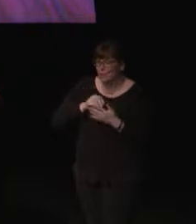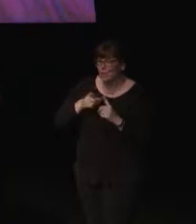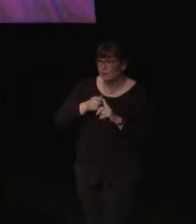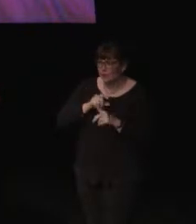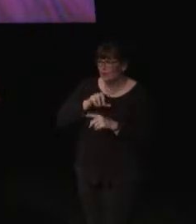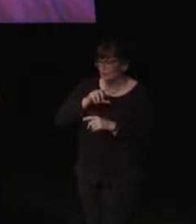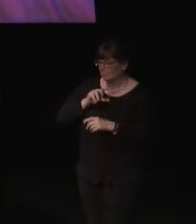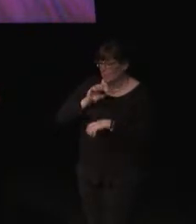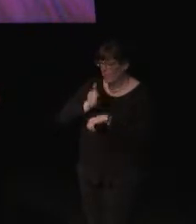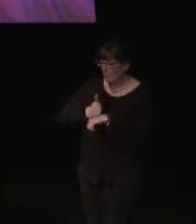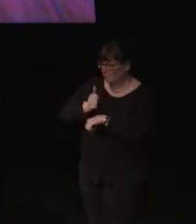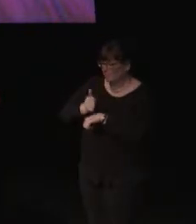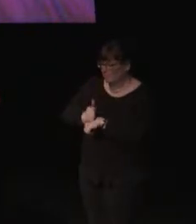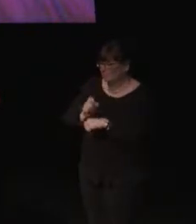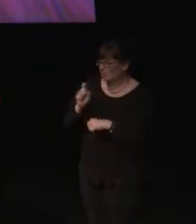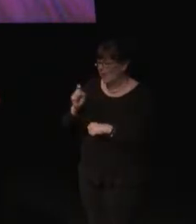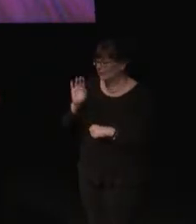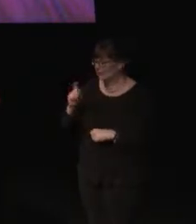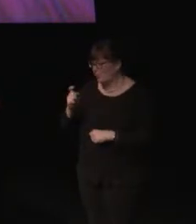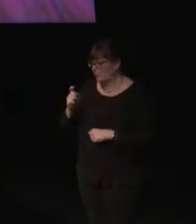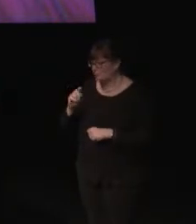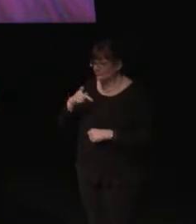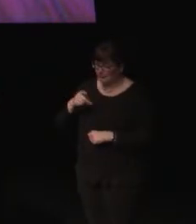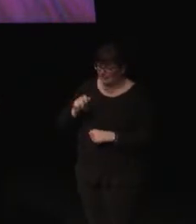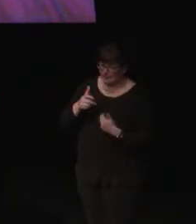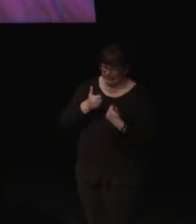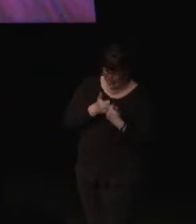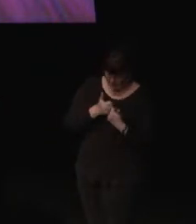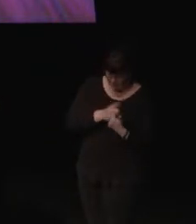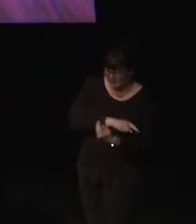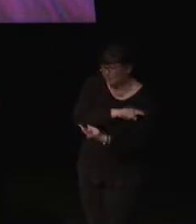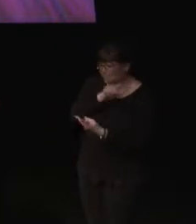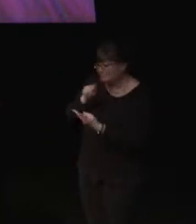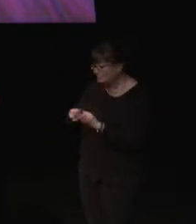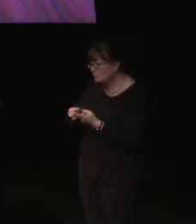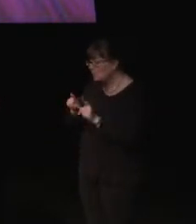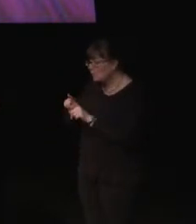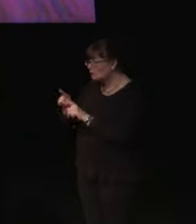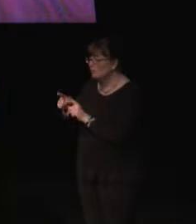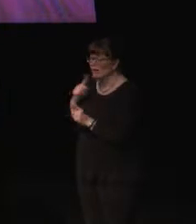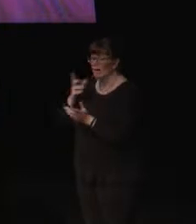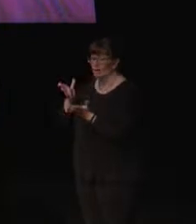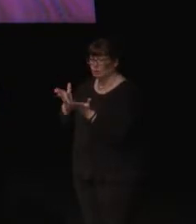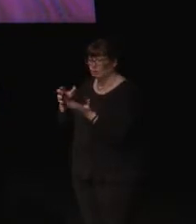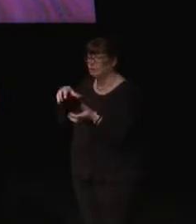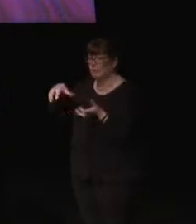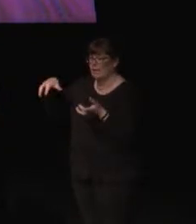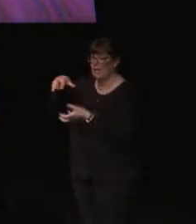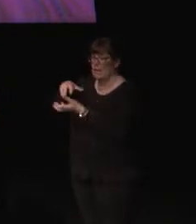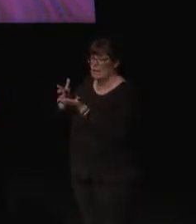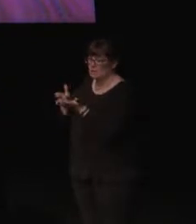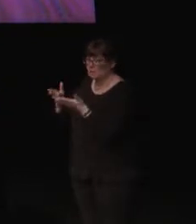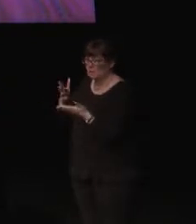in actual Xbox and PC games. And then, there's also a service, a cloud service they are building called PlayFab Party